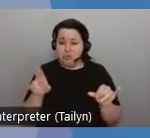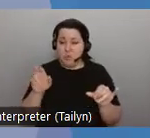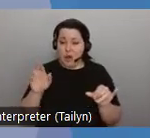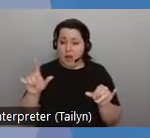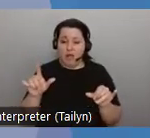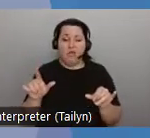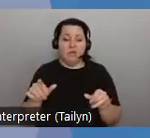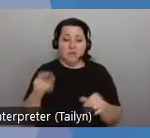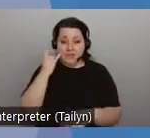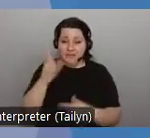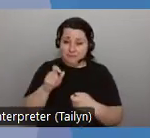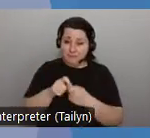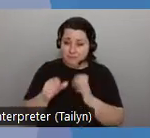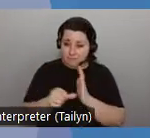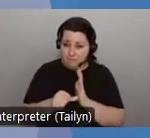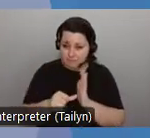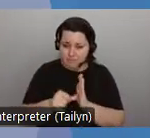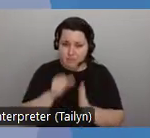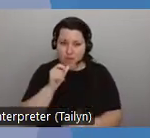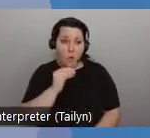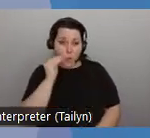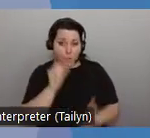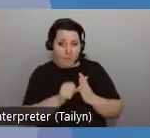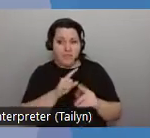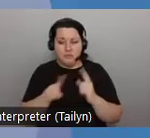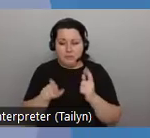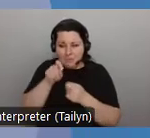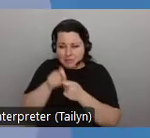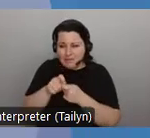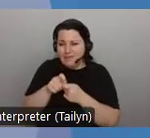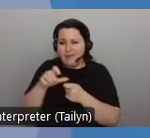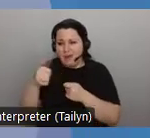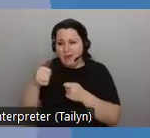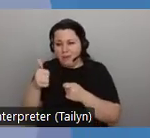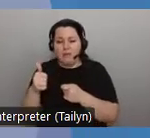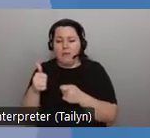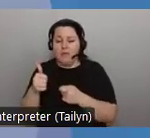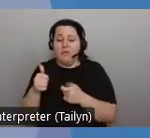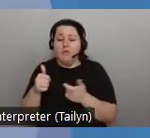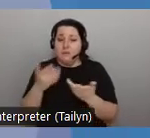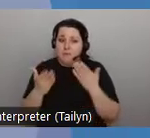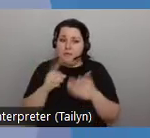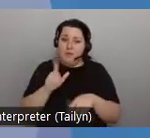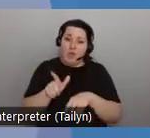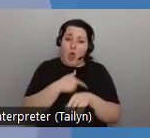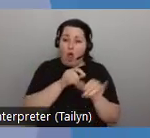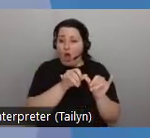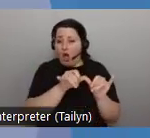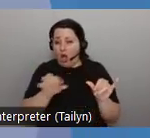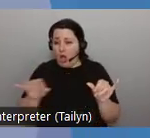email address and you format it as an email address it's very clear to people. URLs aren't always clear, especially